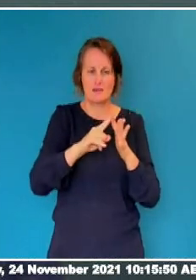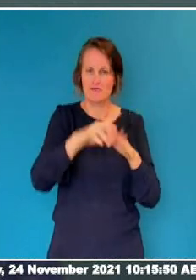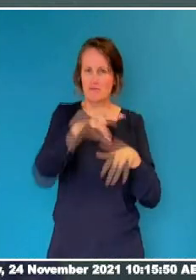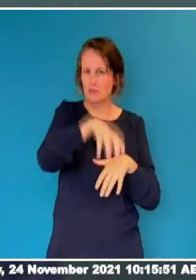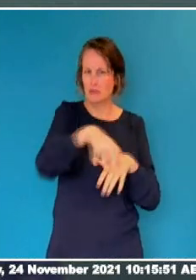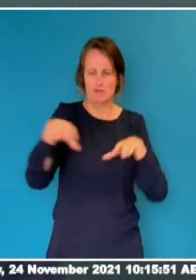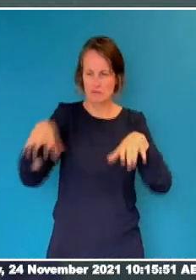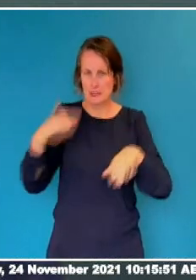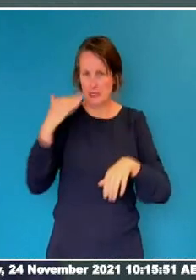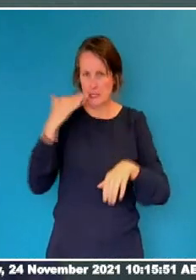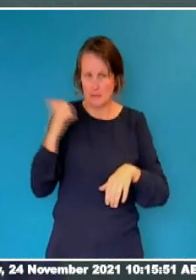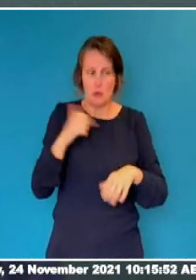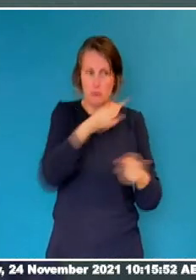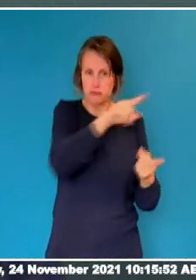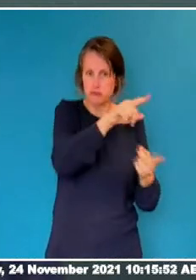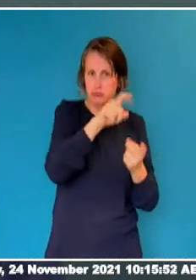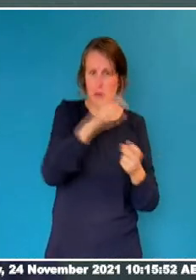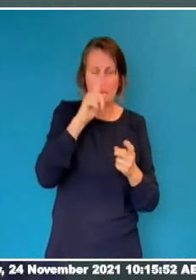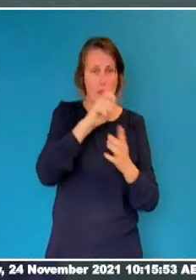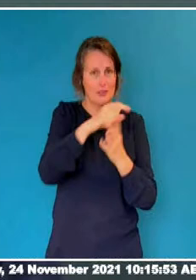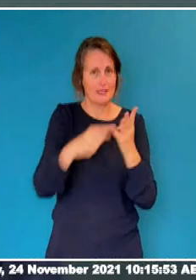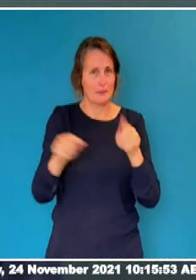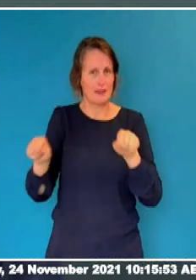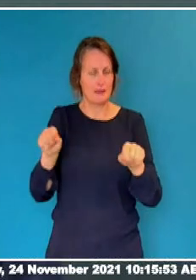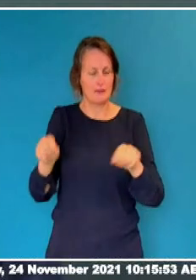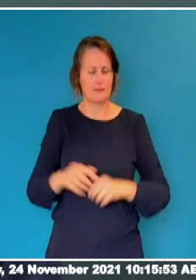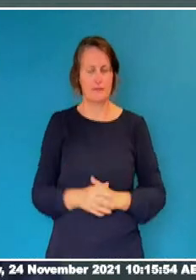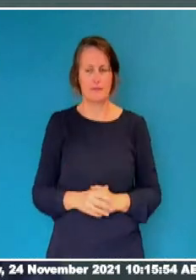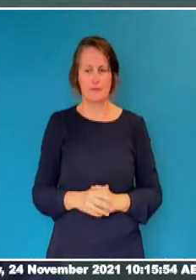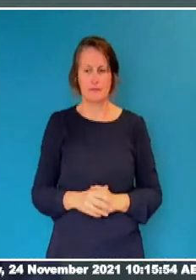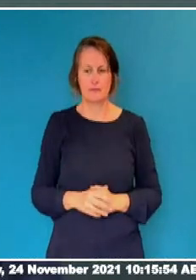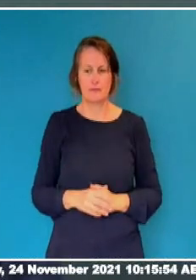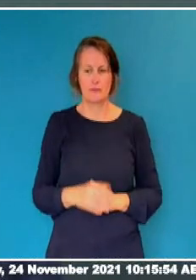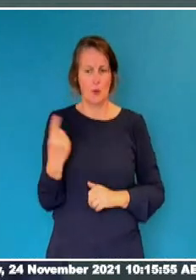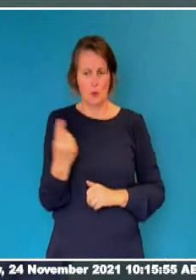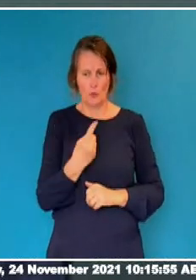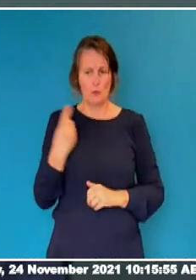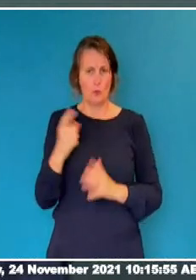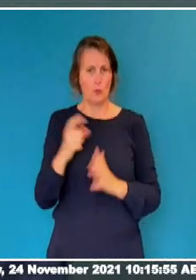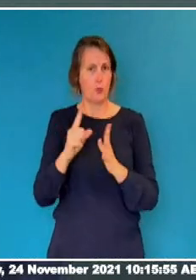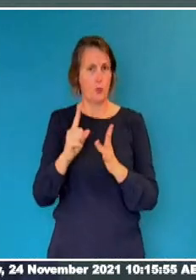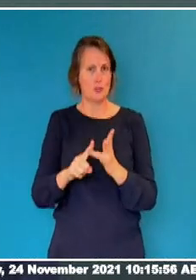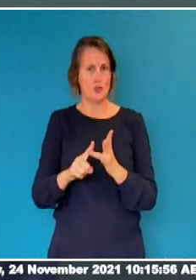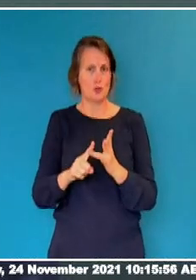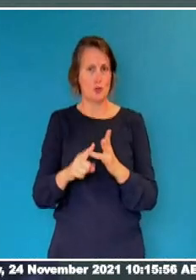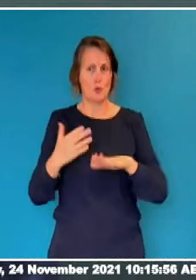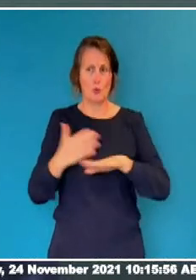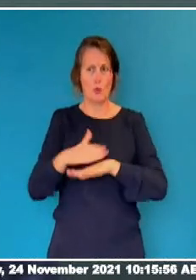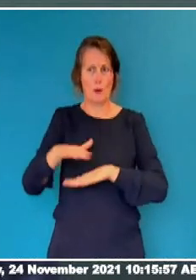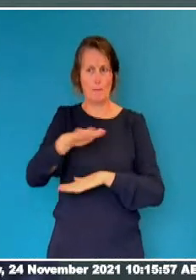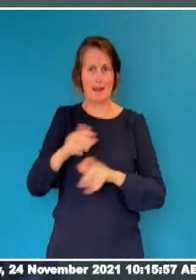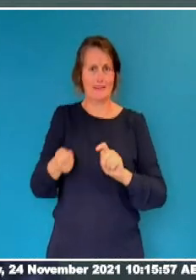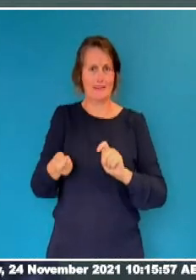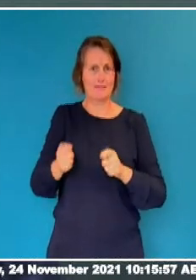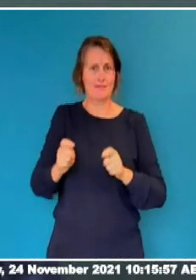We do see many of them do in fact make adjustments to people with